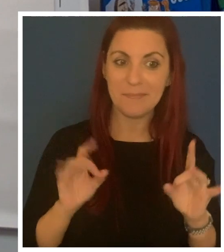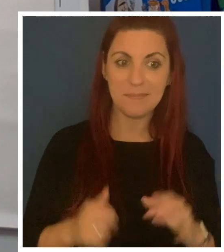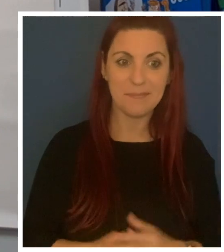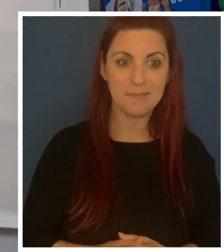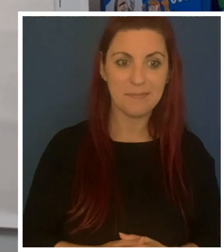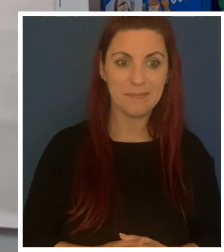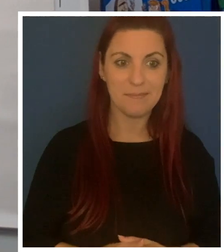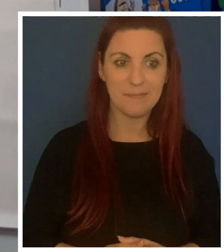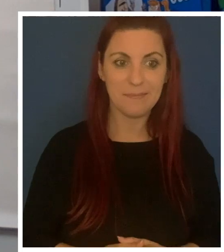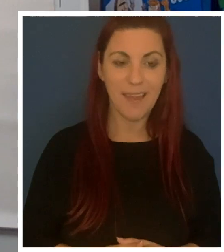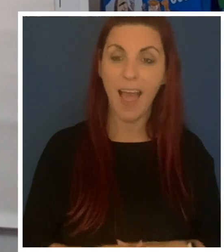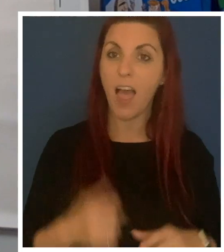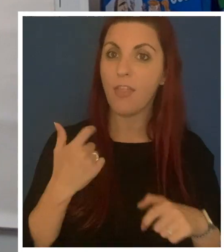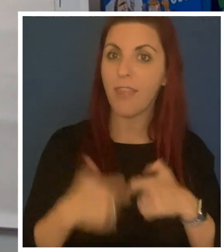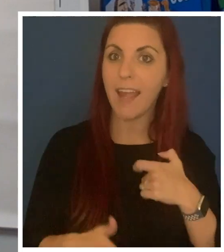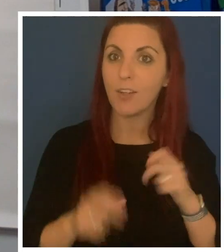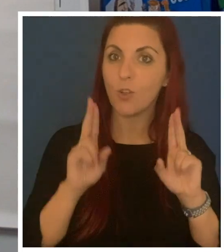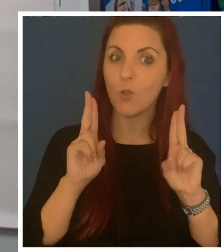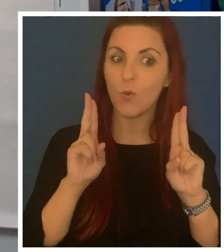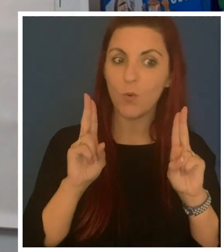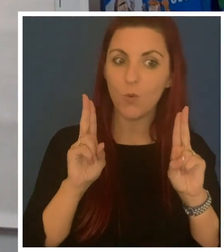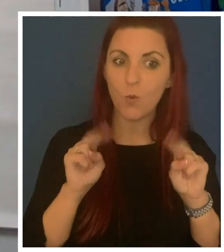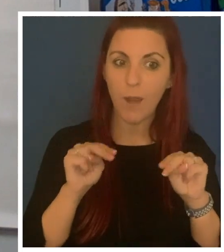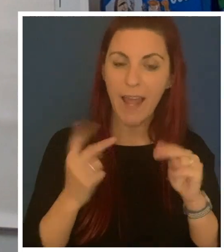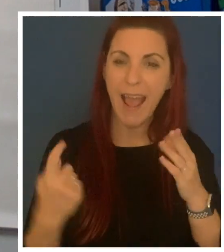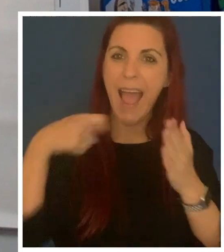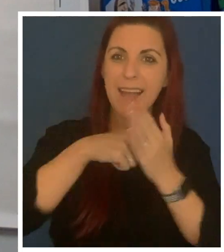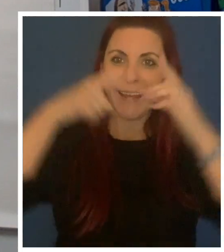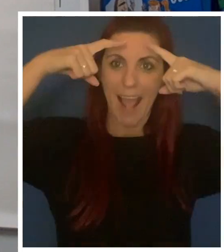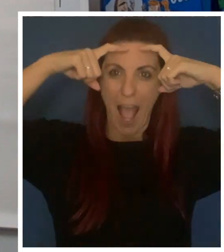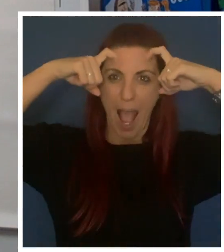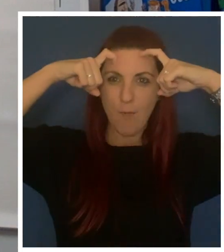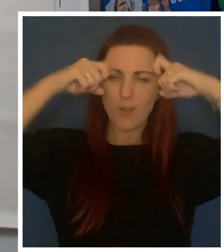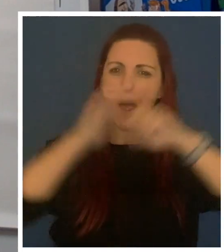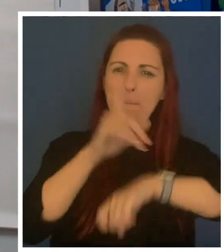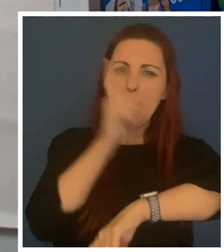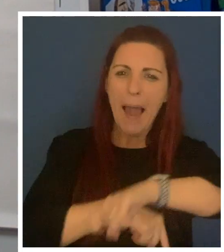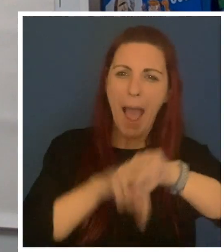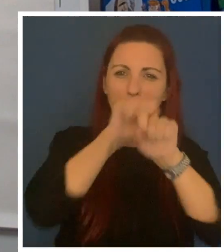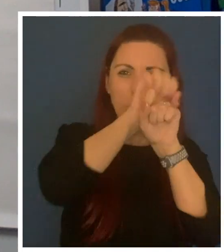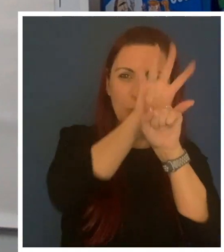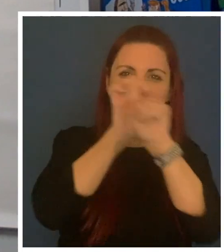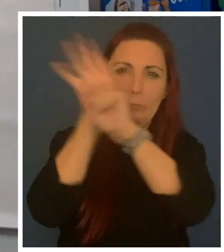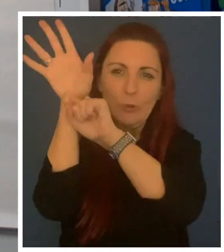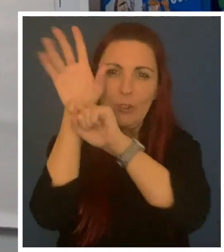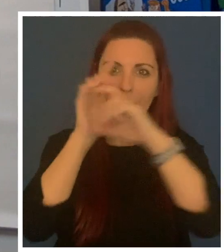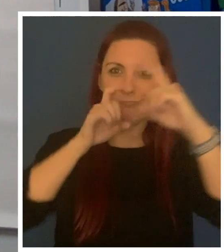And then if you like you could draw in her eyebrows because she's got big black bushy eyebrows and they're really expressive in the book, so to draw her